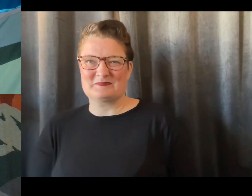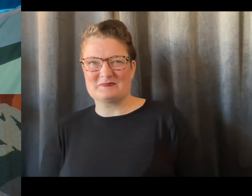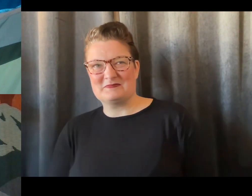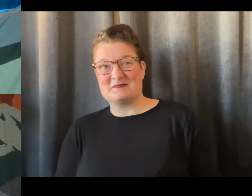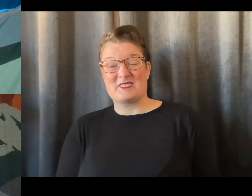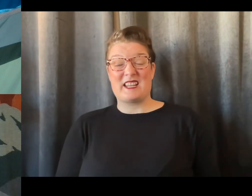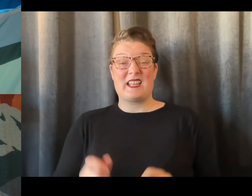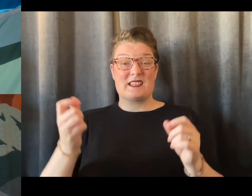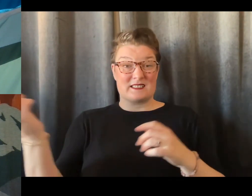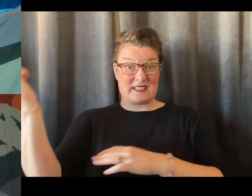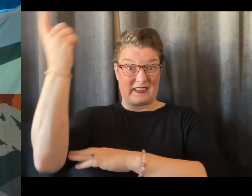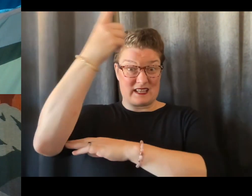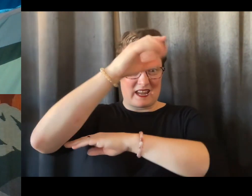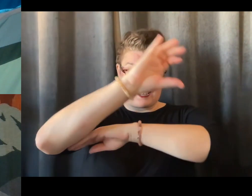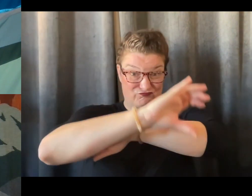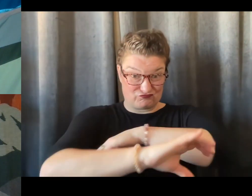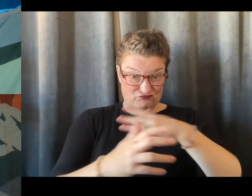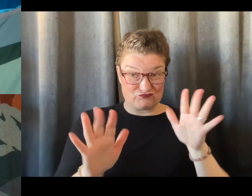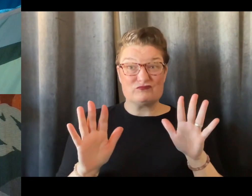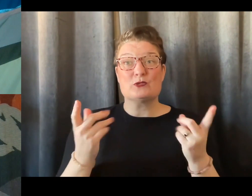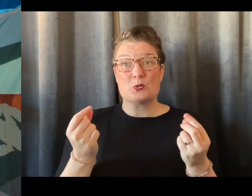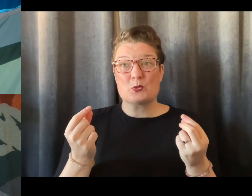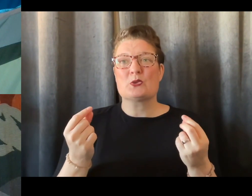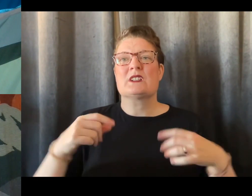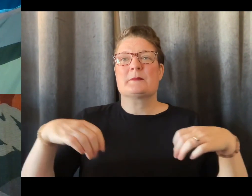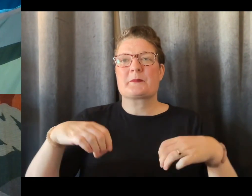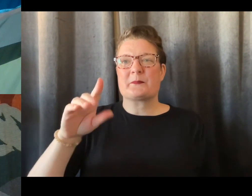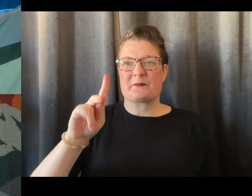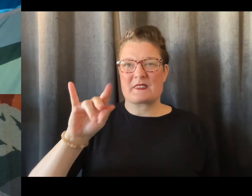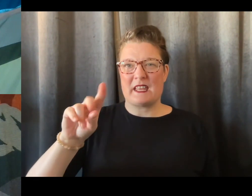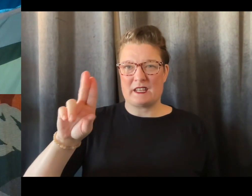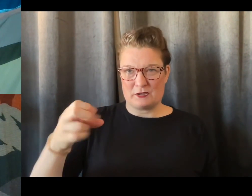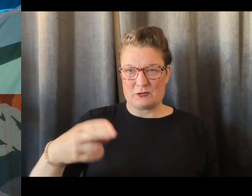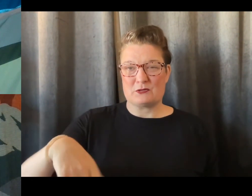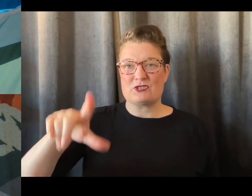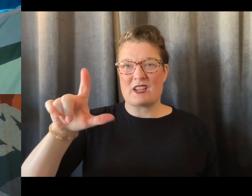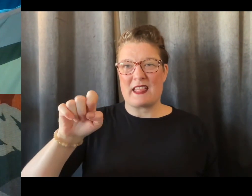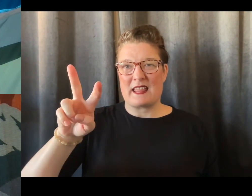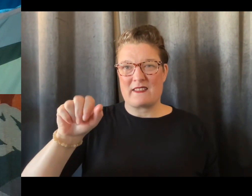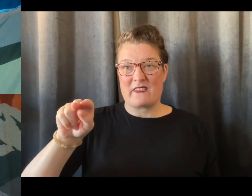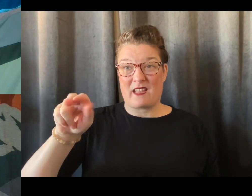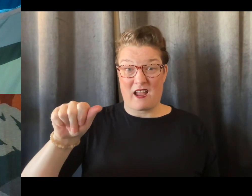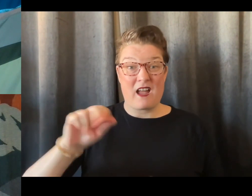You do Kiddush Levana, so that's the blessing of the moon when the moon is